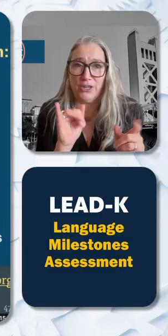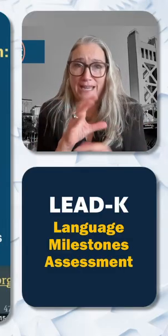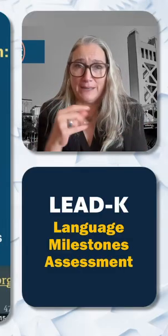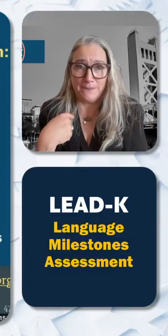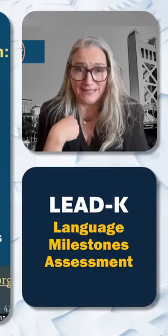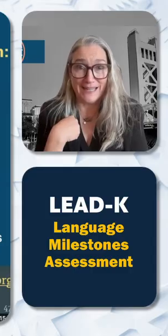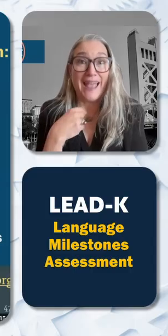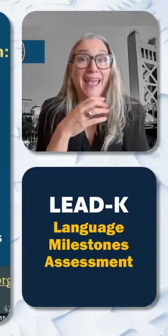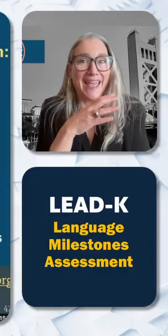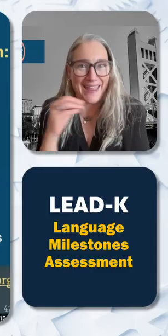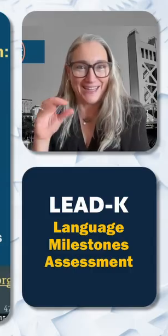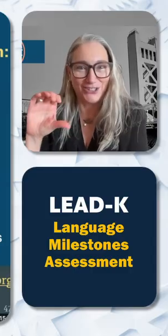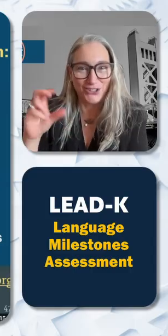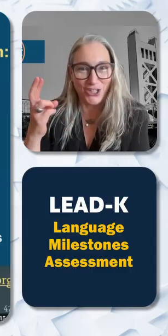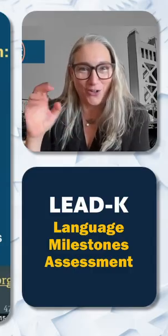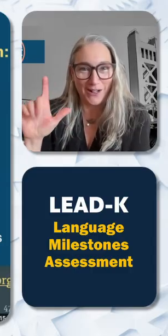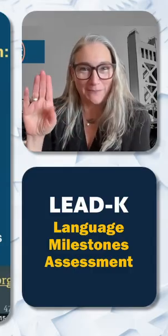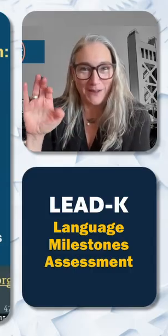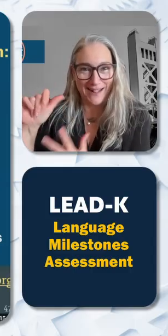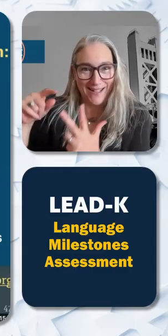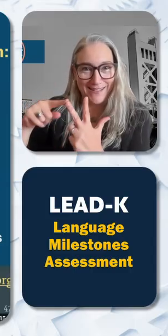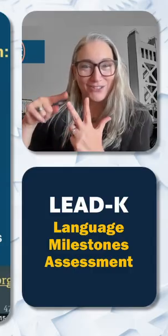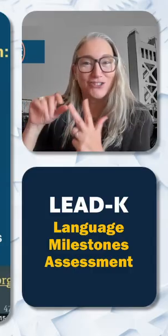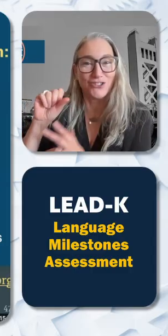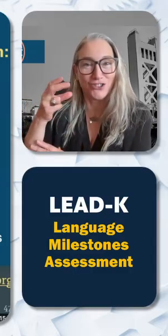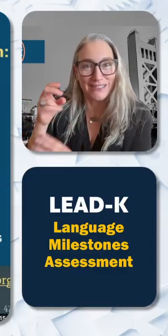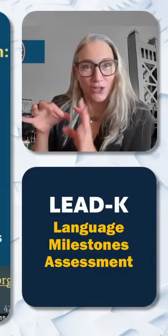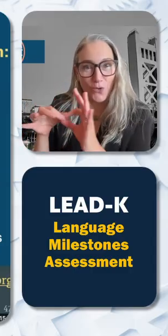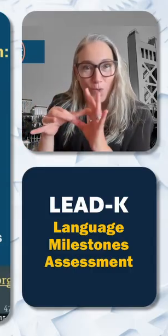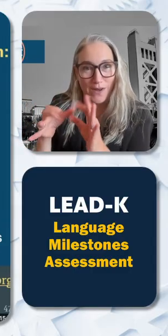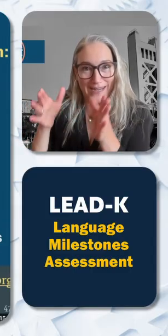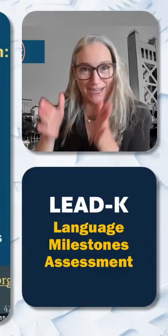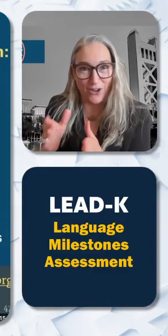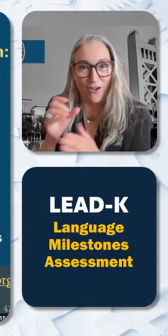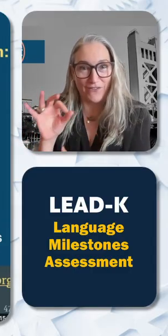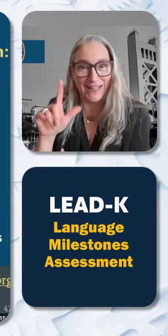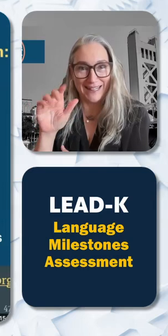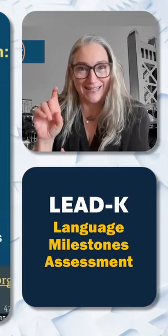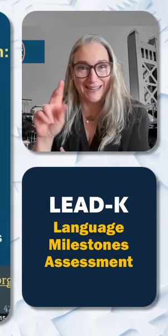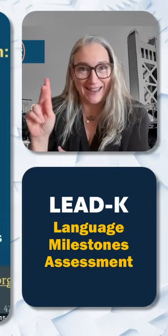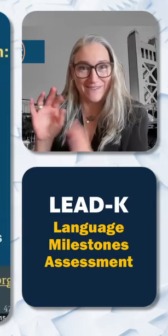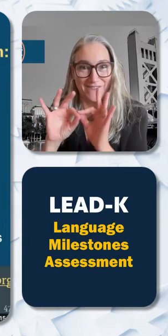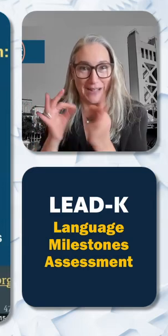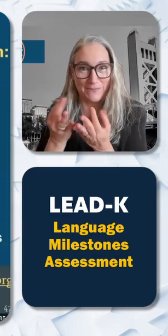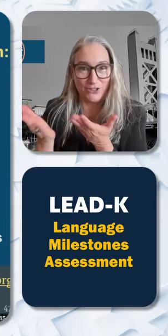mentoring, deaf coaching, please reach out to myself, Sherry, and Cheryl Bella.